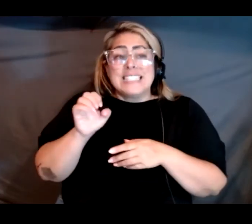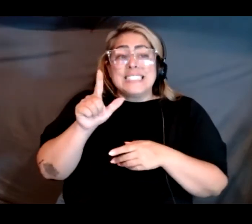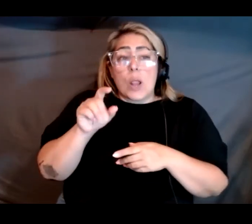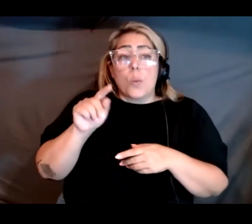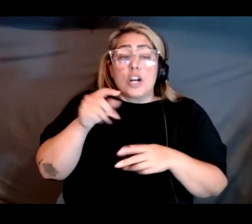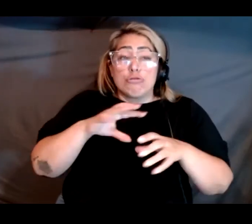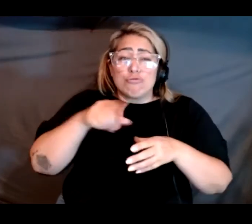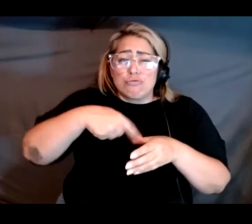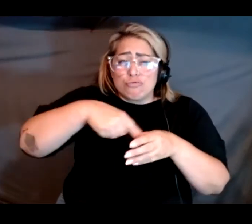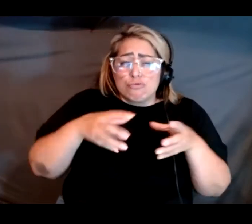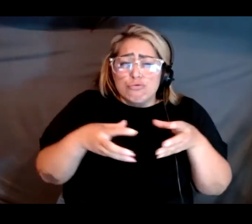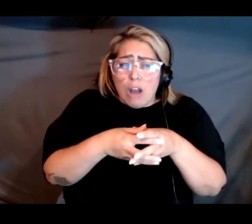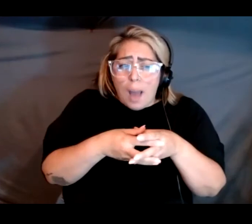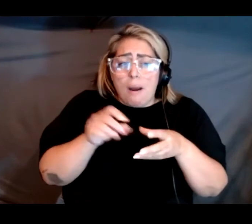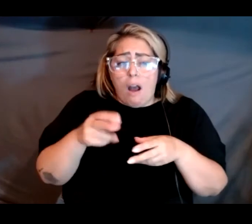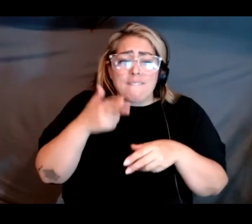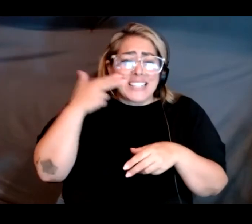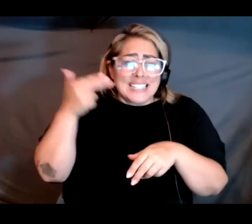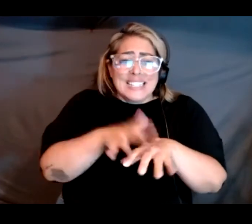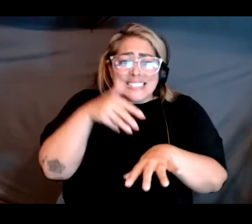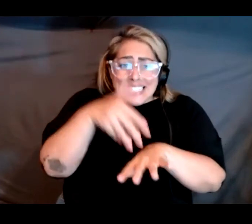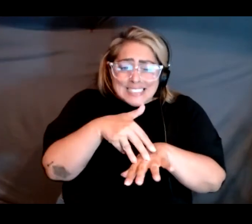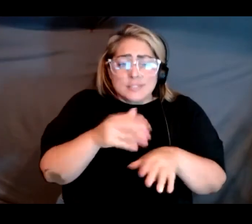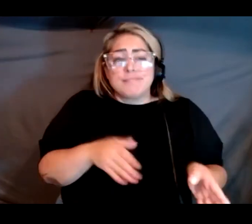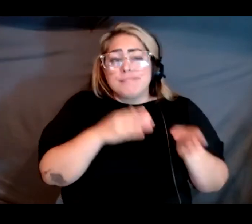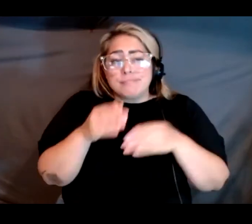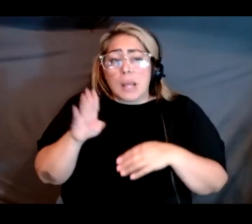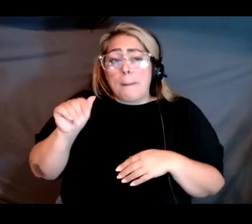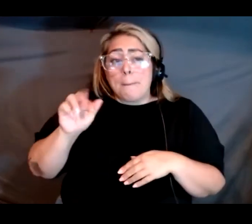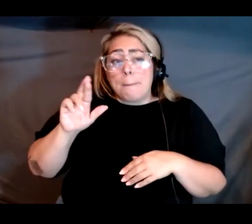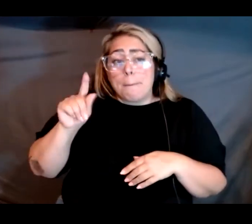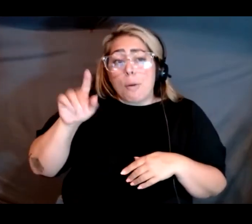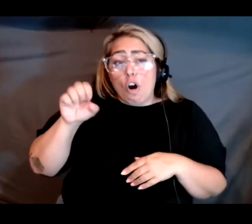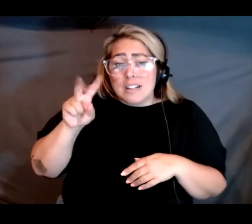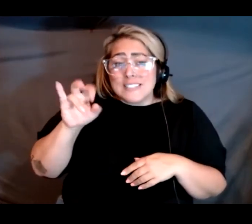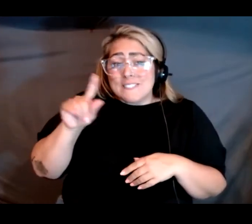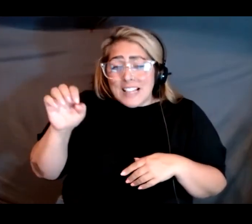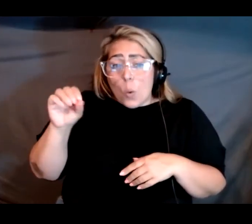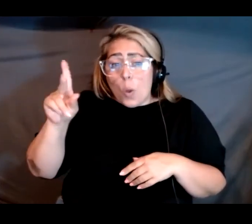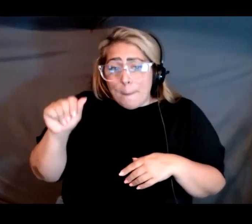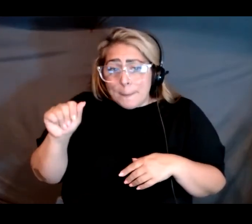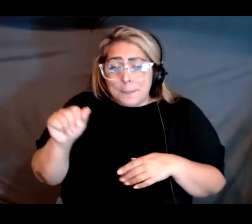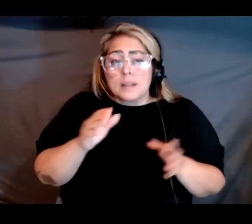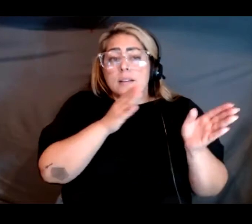Bartlesville, Oklahoma; Stockbridge-Munsee Community, Bowler, Wisconsin;